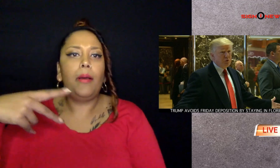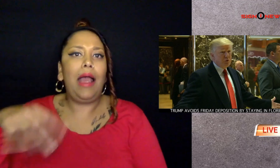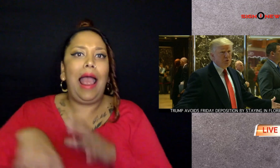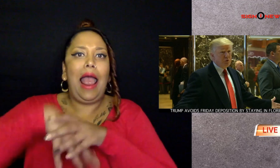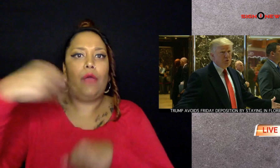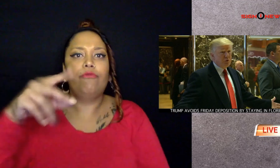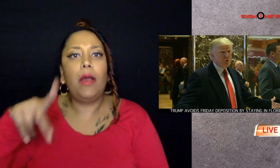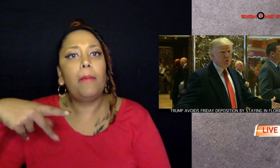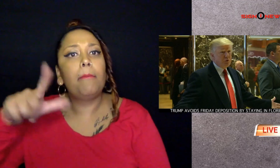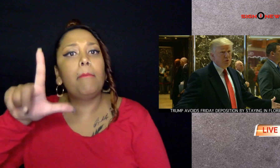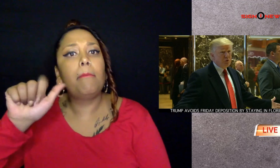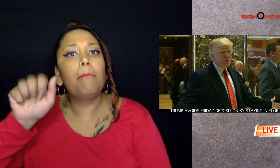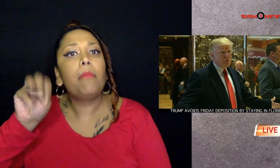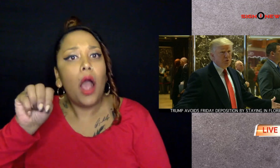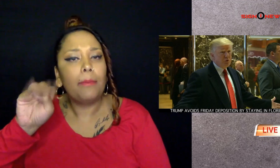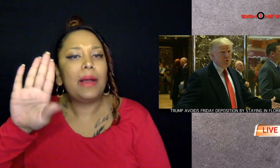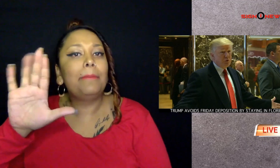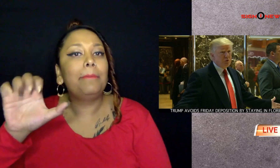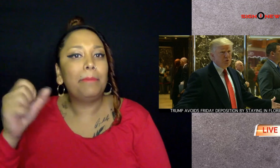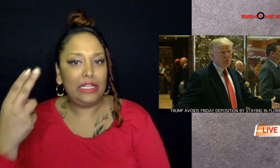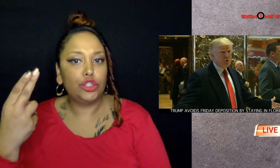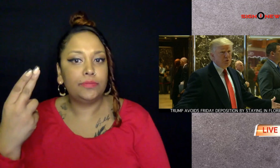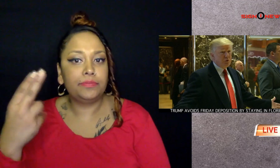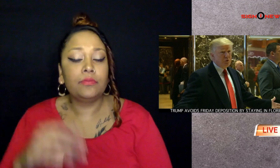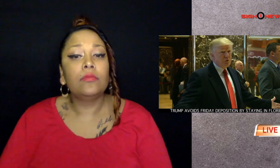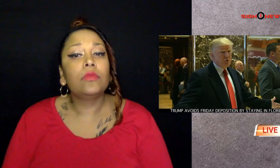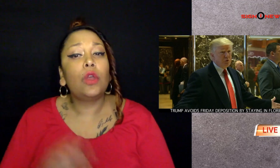and Trump refused to relocate the deposition out of Palm Beach